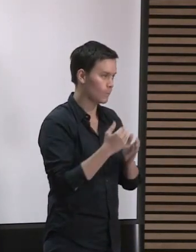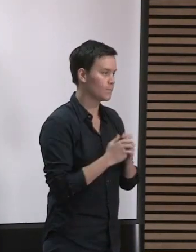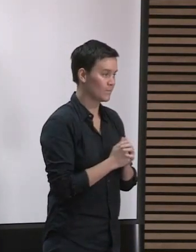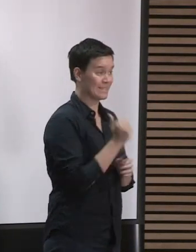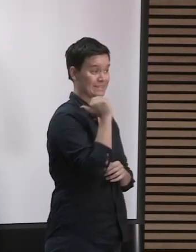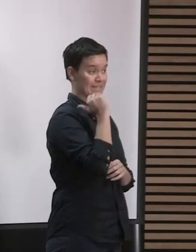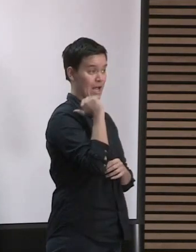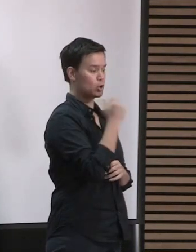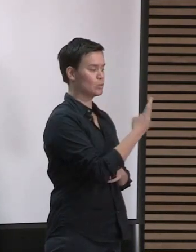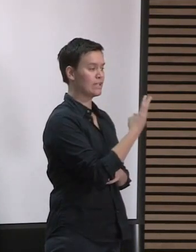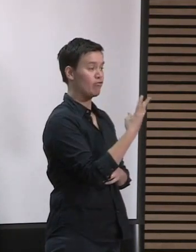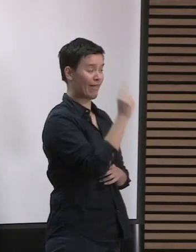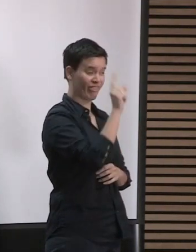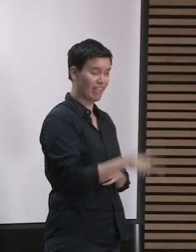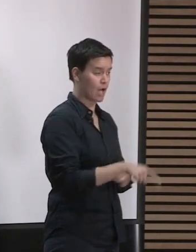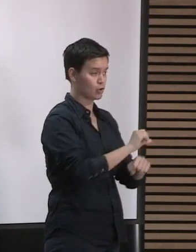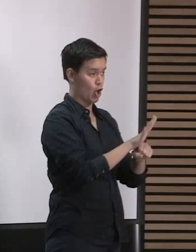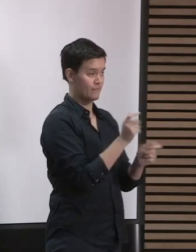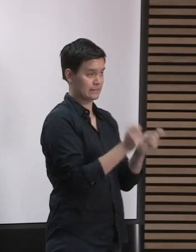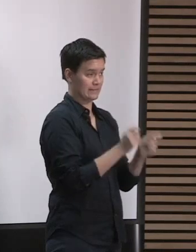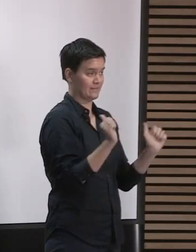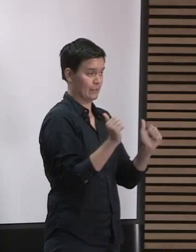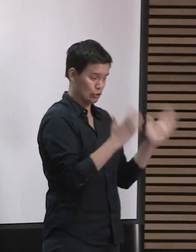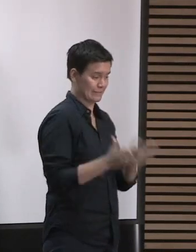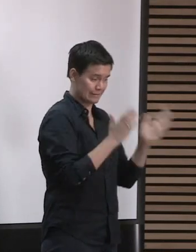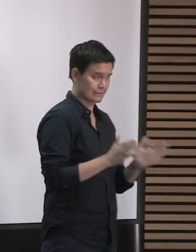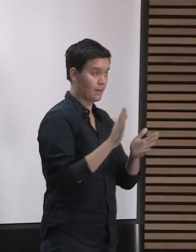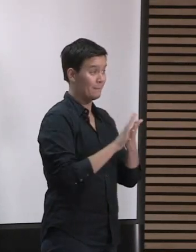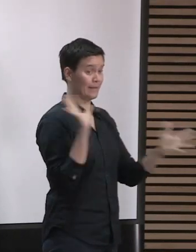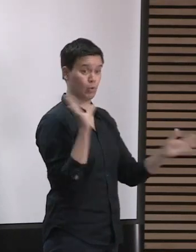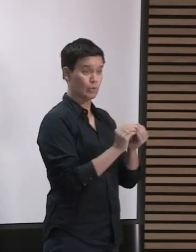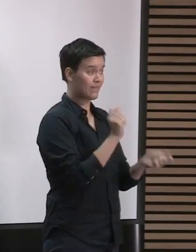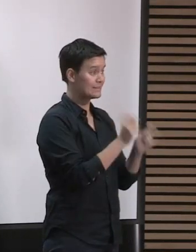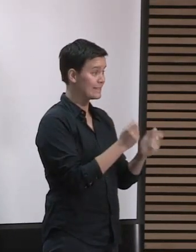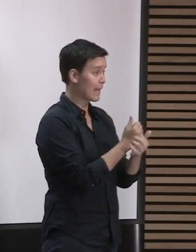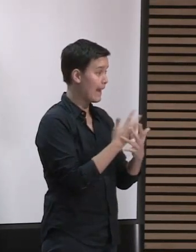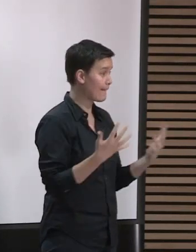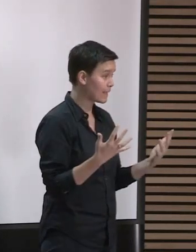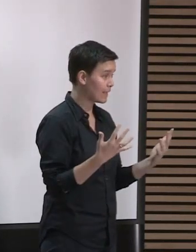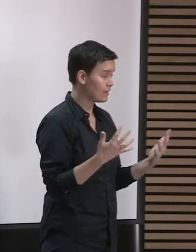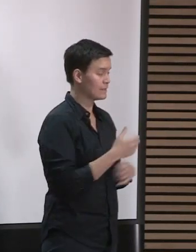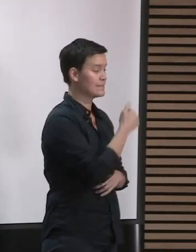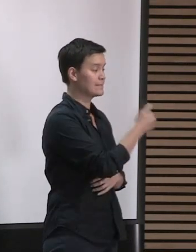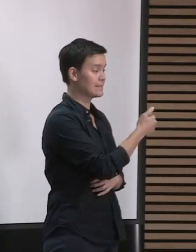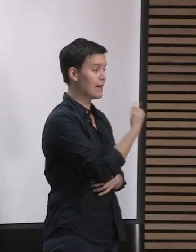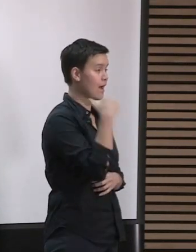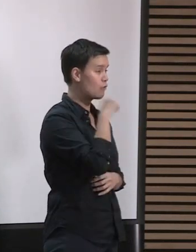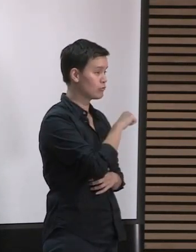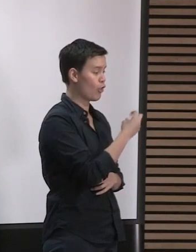hospital. Yesterday our labs